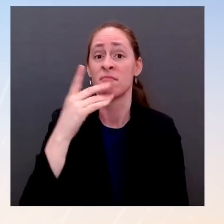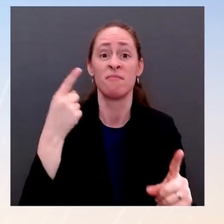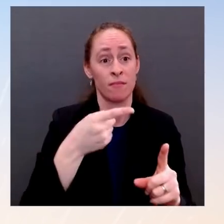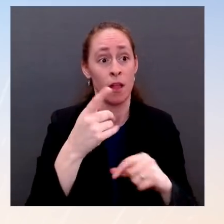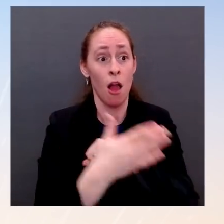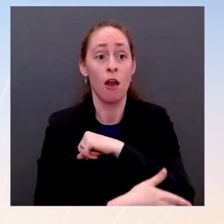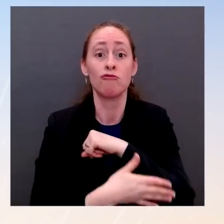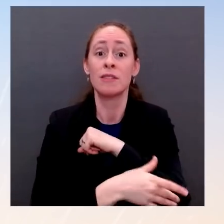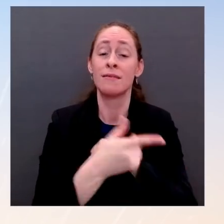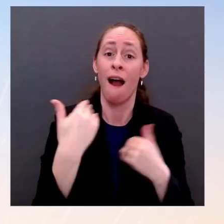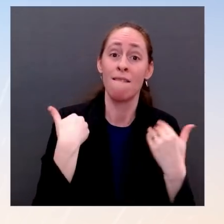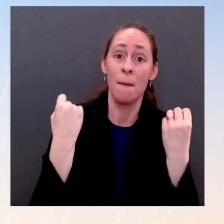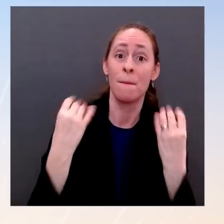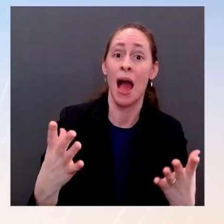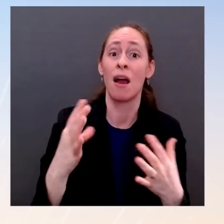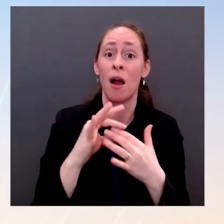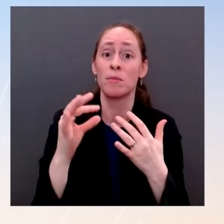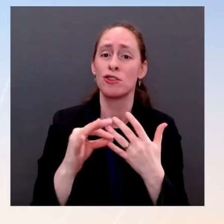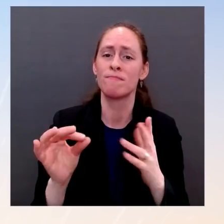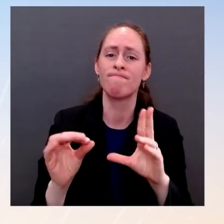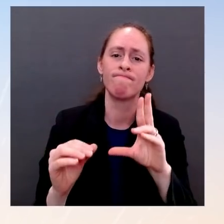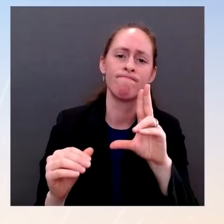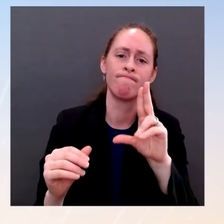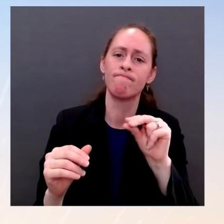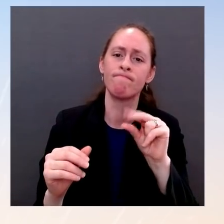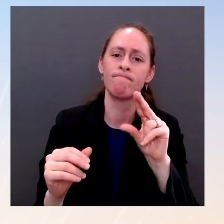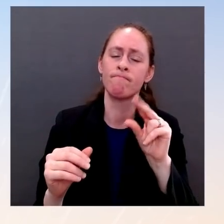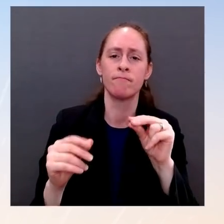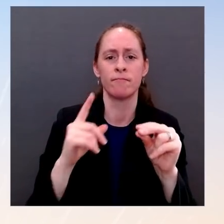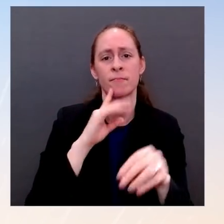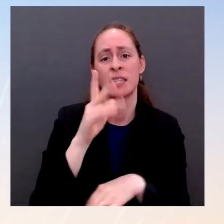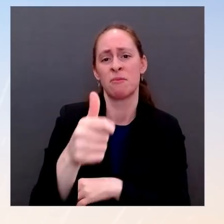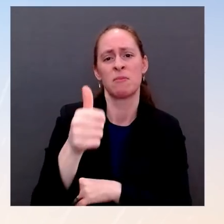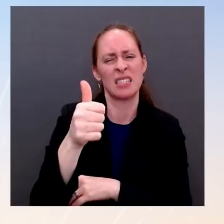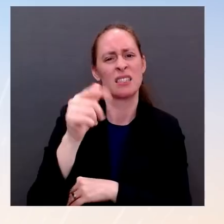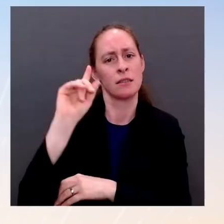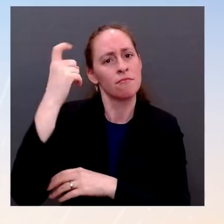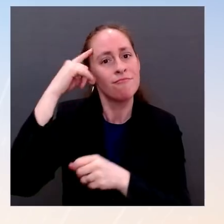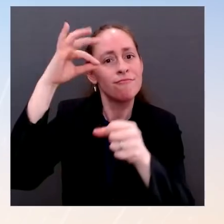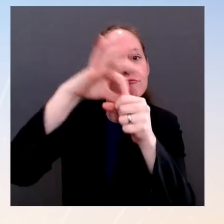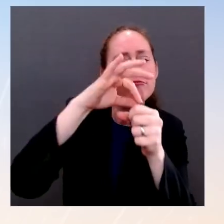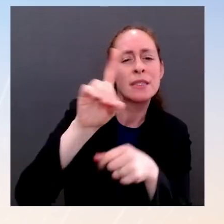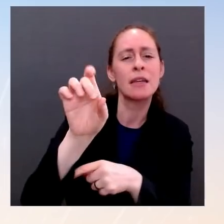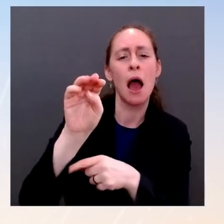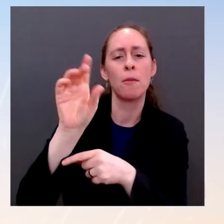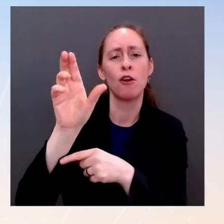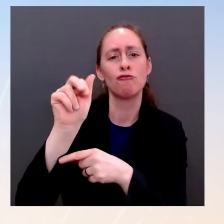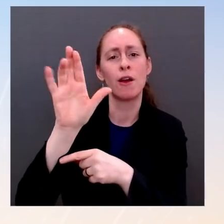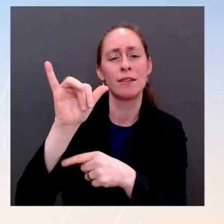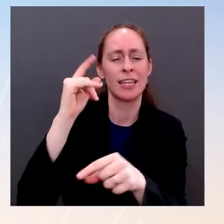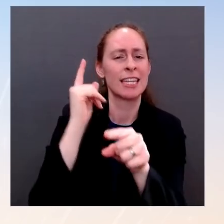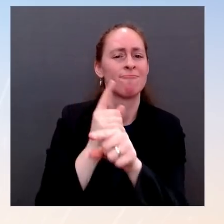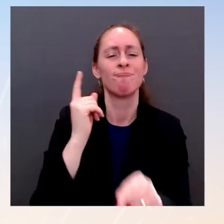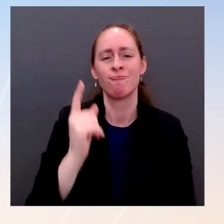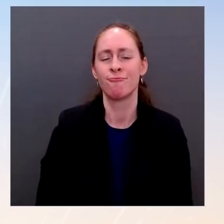The Press: But can you say why the launch has been delayed though by -- Daleep -- Ms. Psaki: If we can just try to -- because we're going to get through as many people as possible, and that's what we're trying to do here.